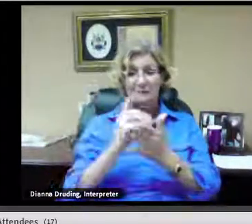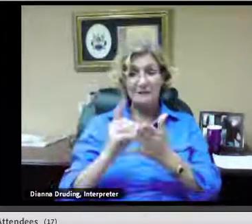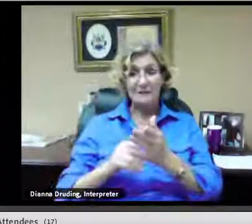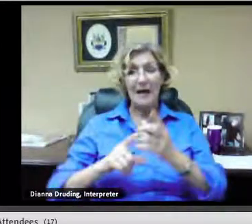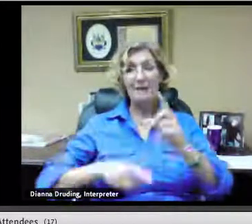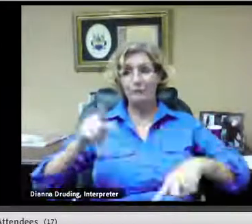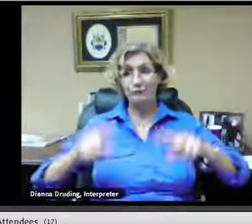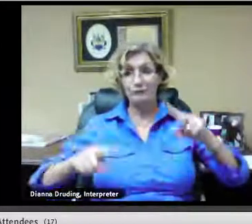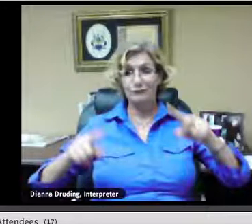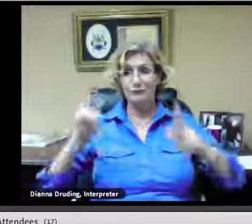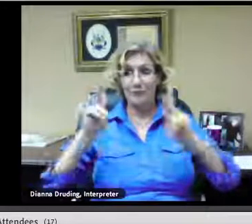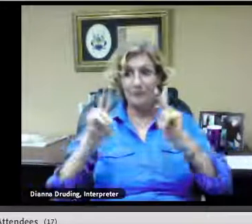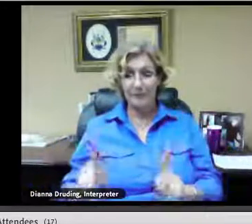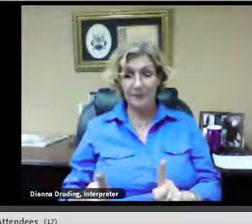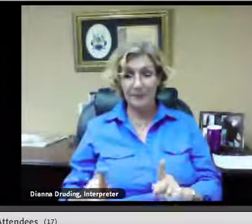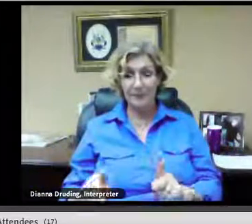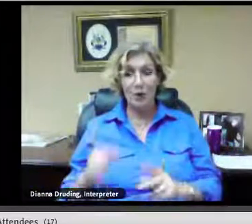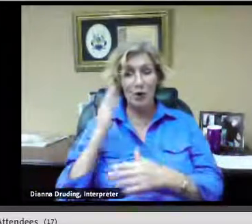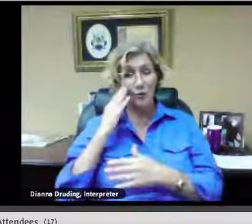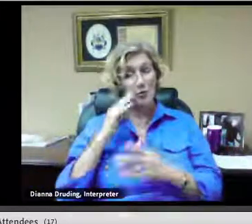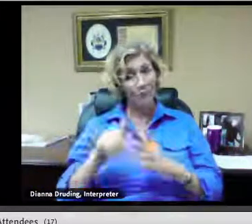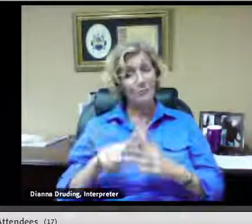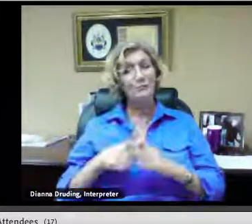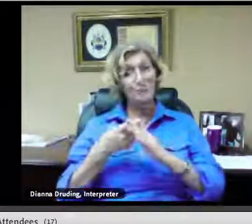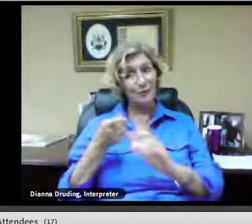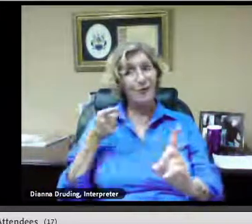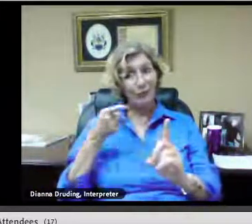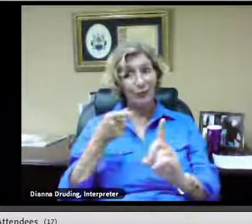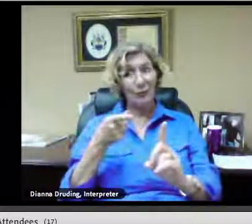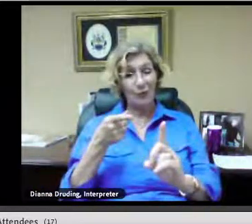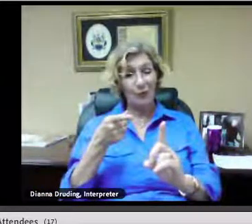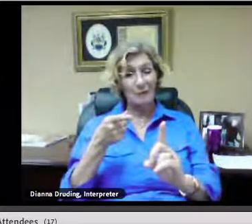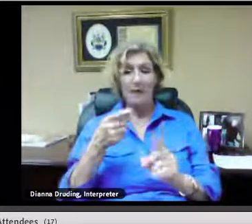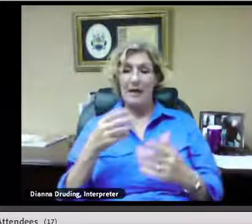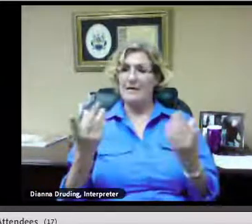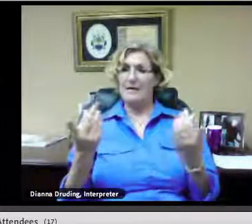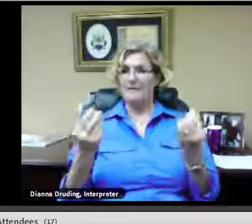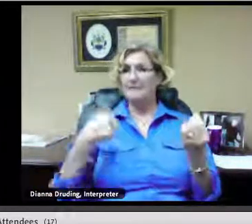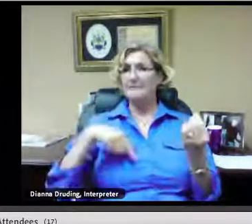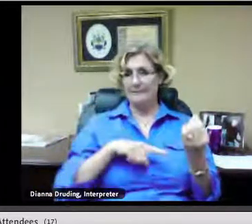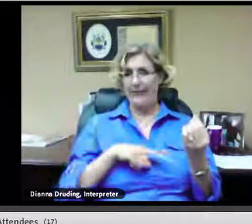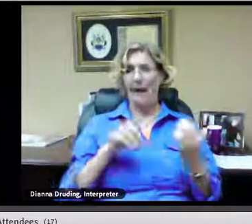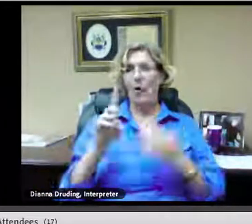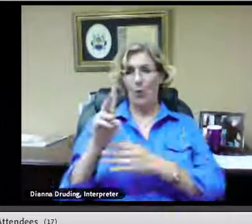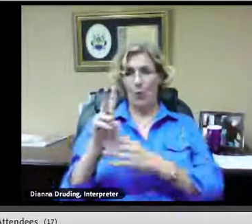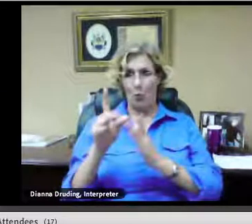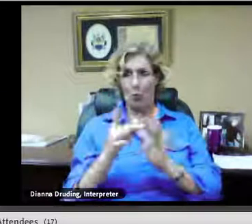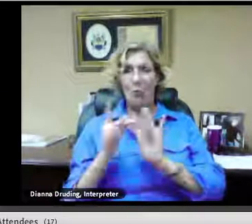Do we provide text alternatives for any nontext content, so it can be changed into other forms that people need,